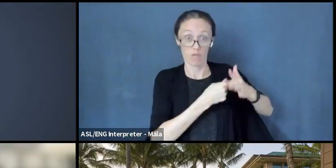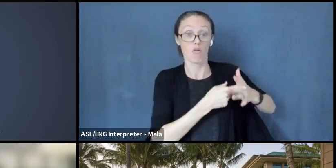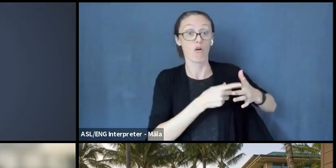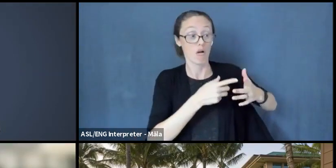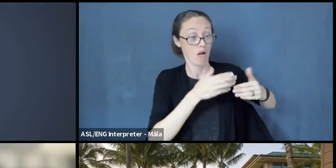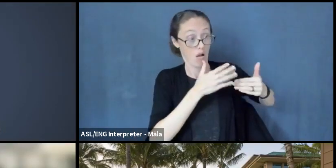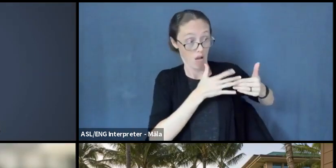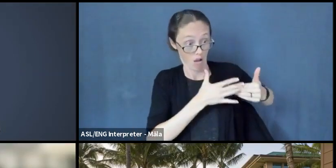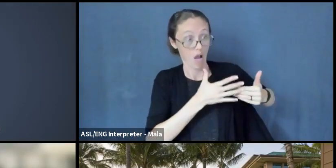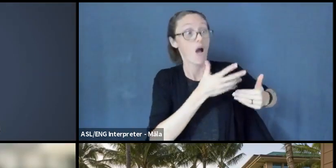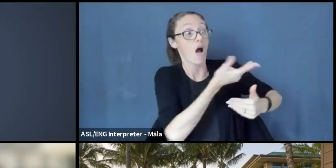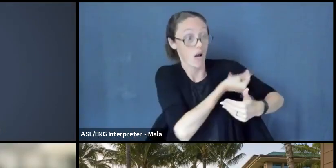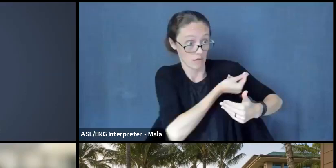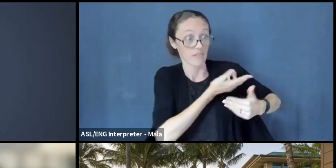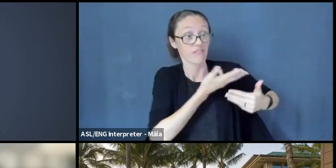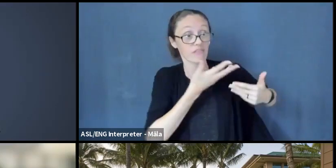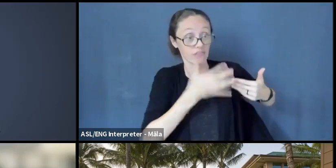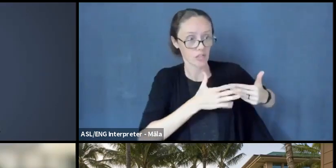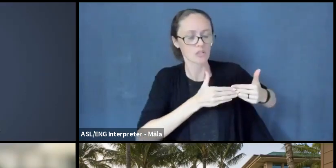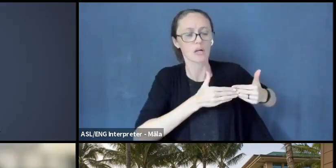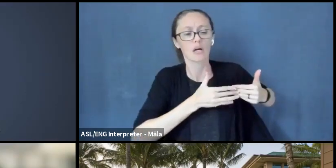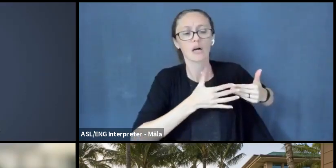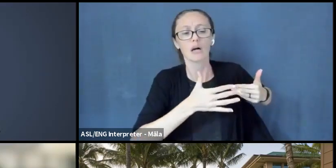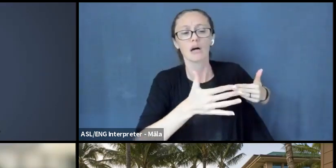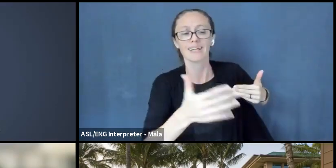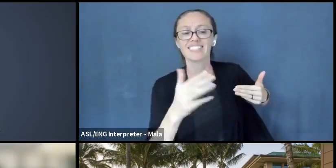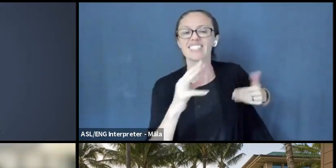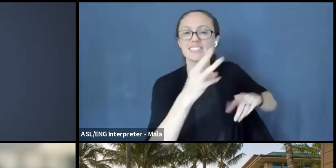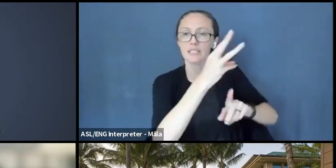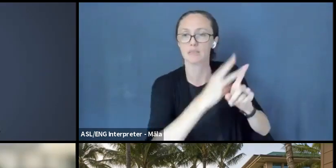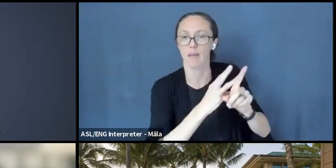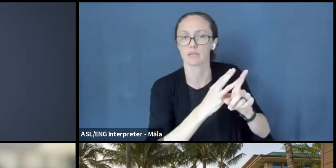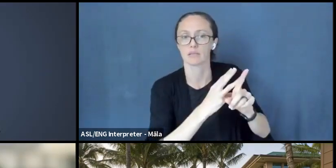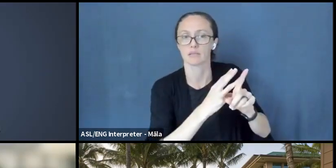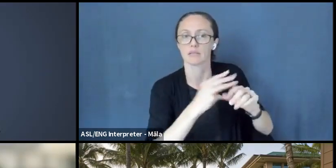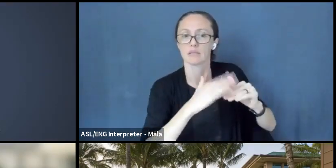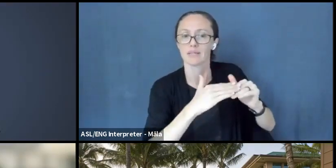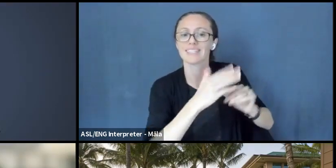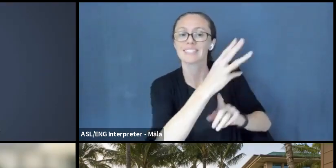So and that is because it gives memories cells a chance to develop in the body.